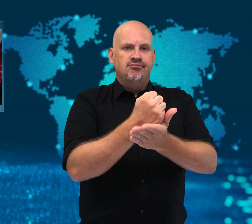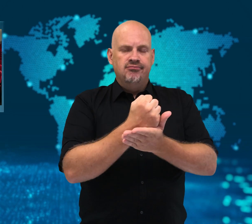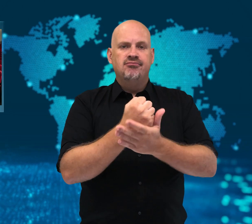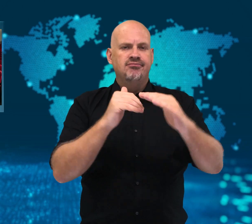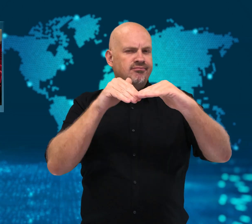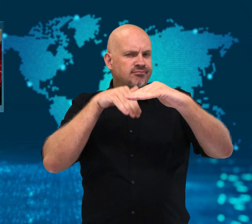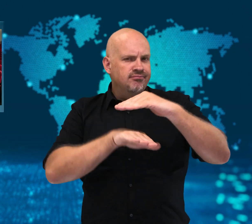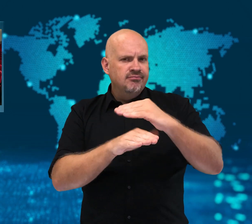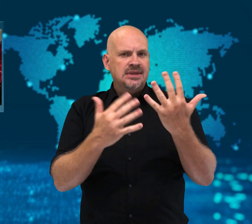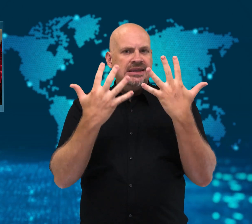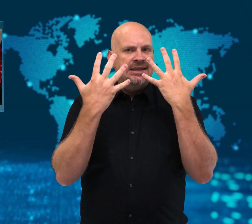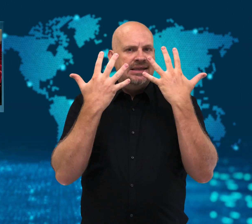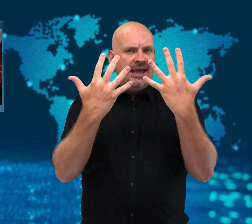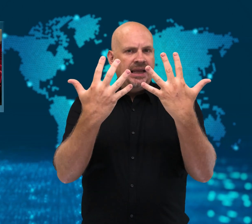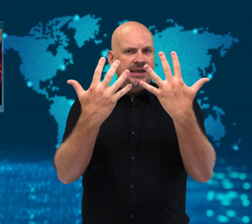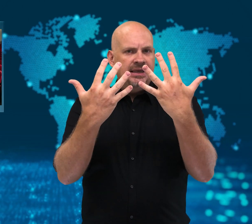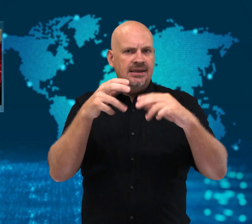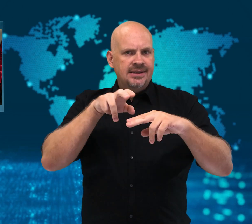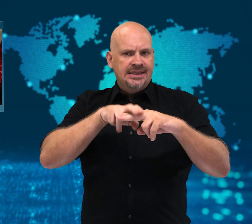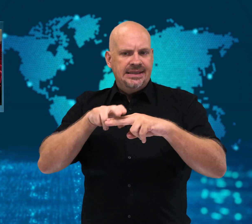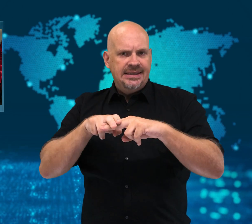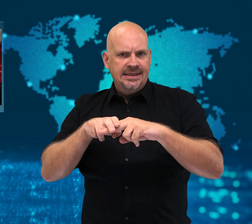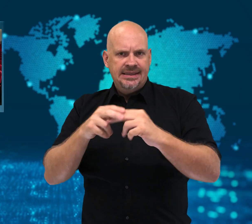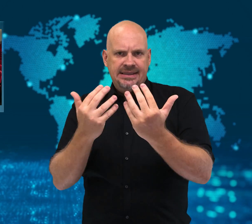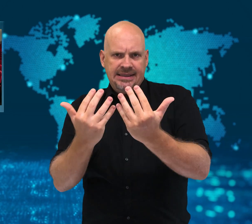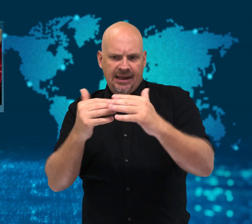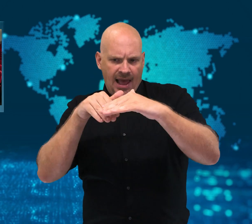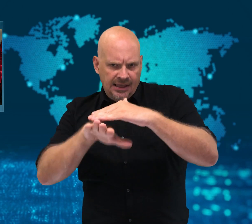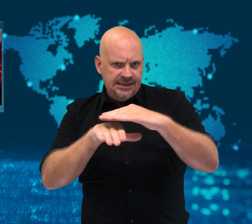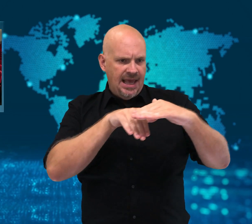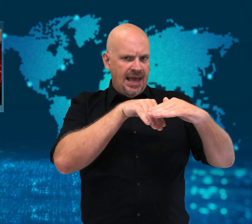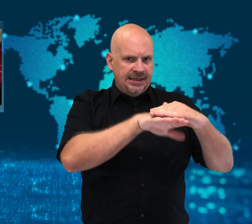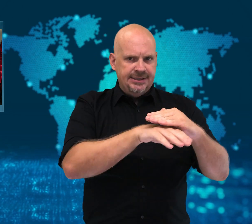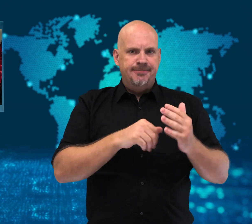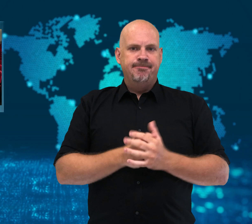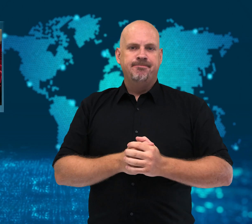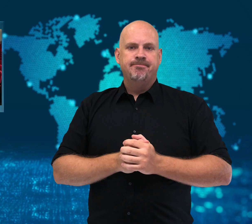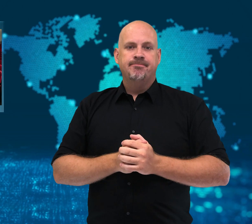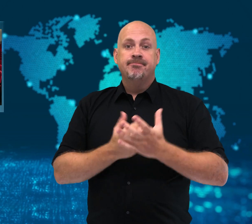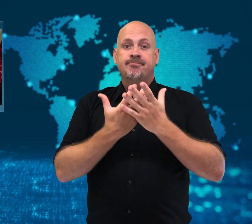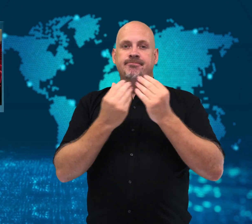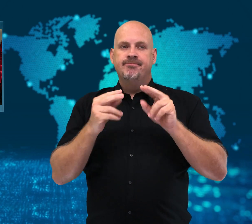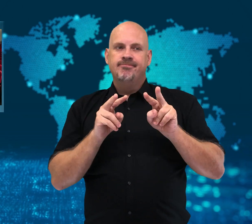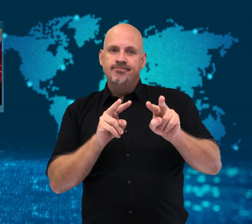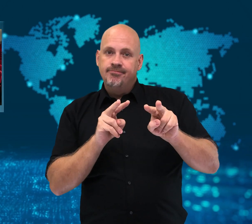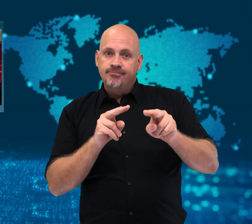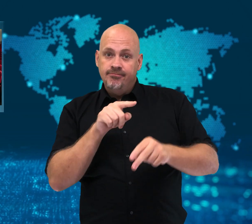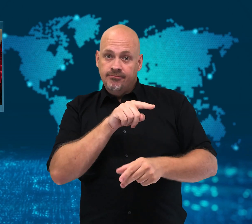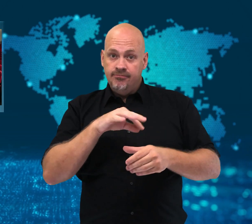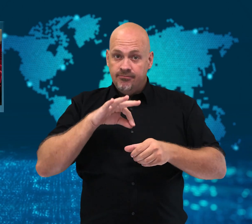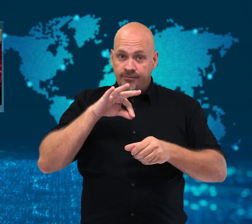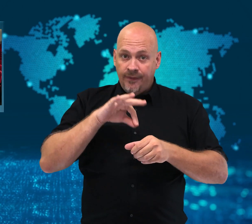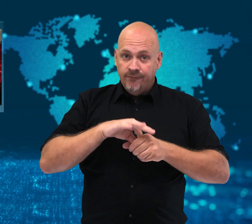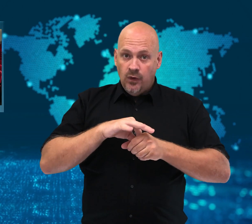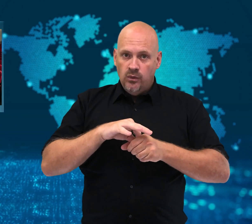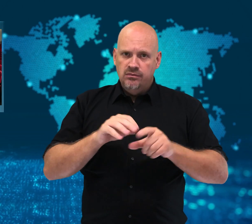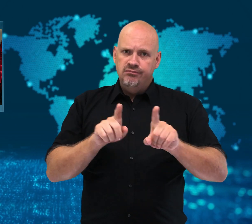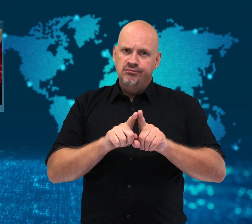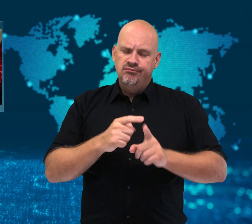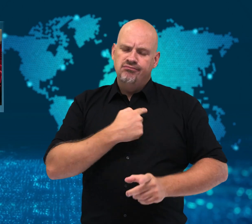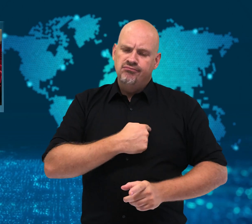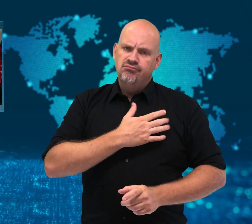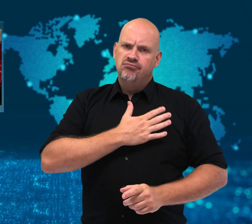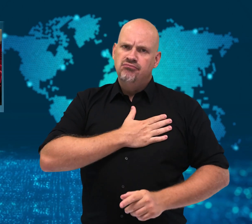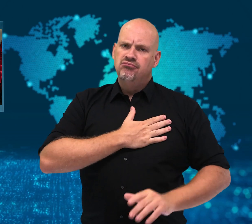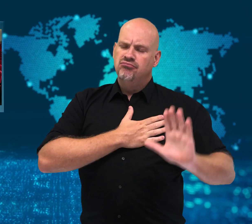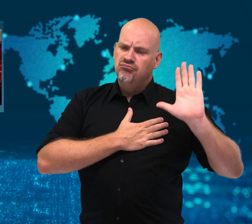Two smaller opposition parties each won less than ten seats each.